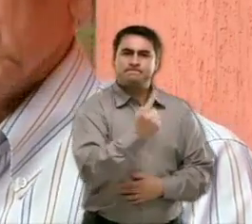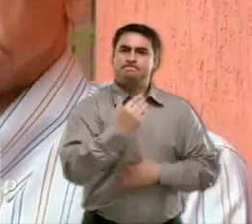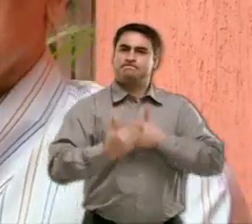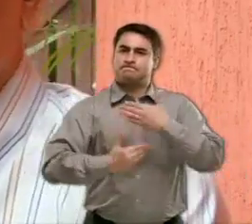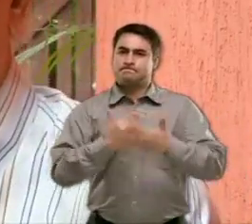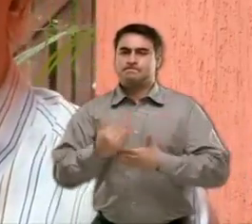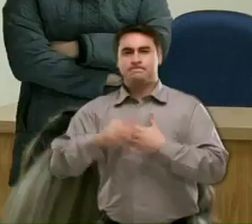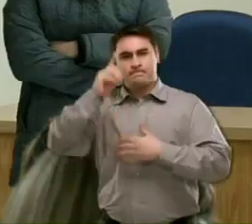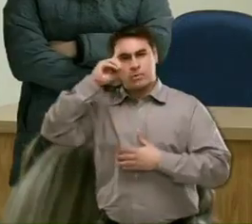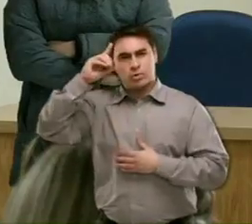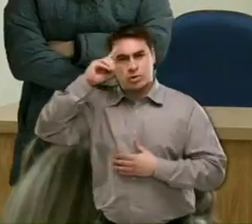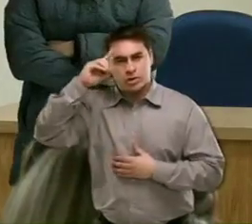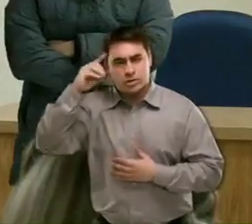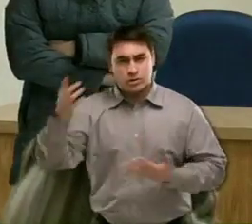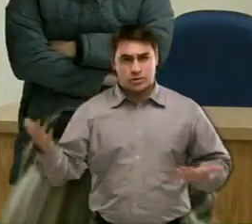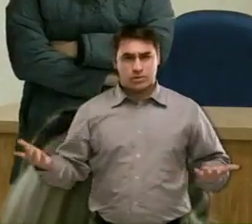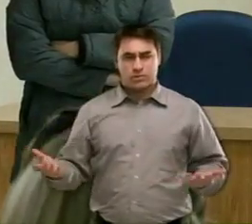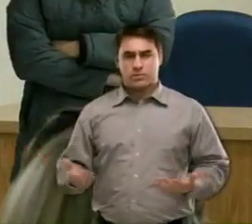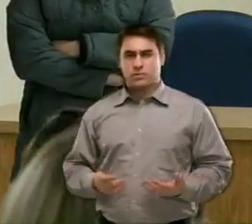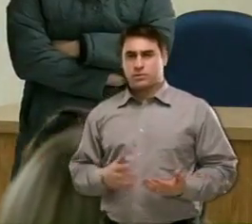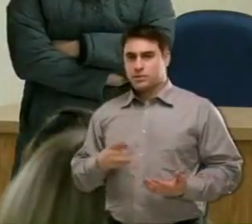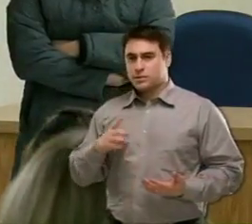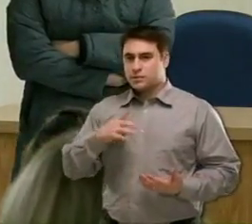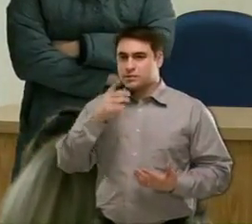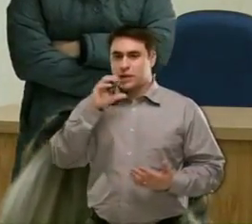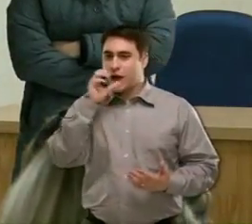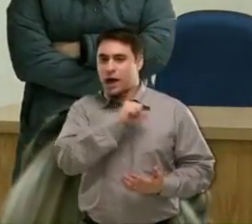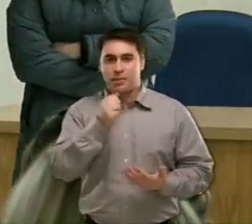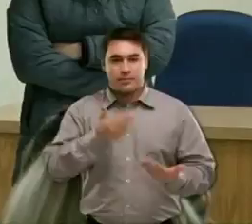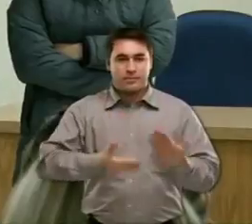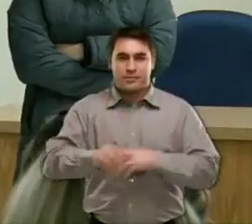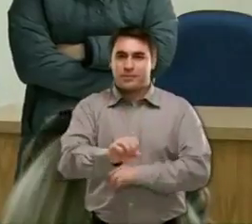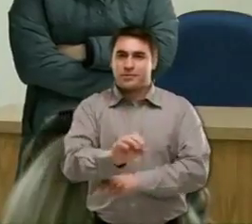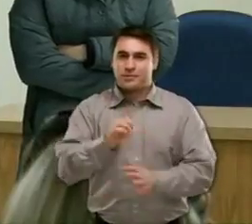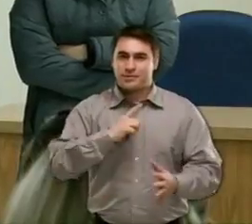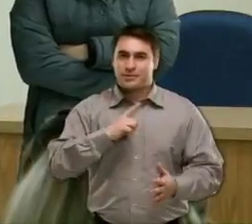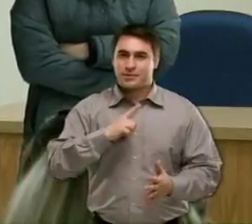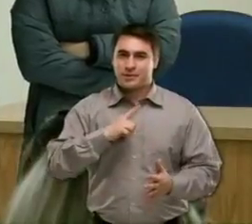There is no magic tricks in education. The trick is to teach.